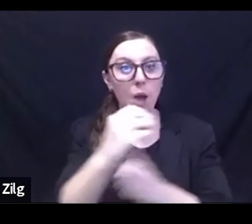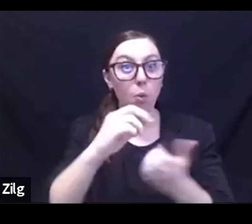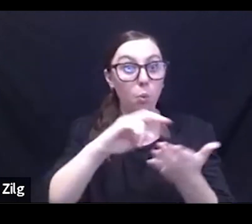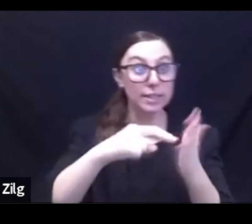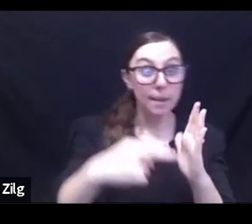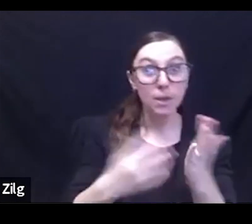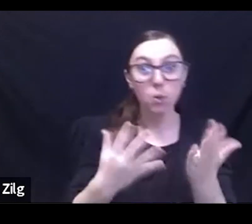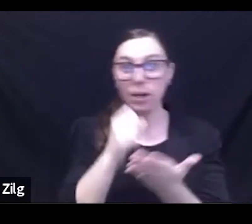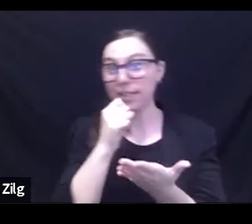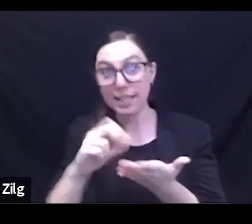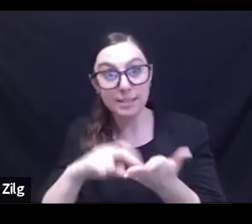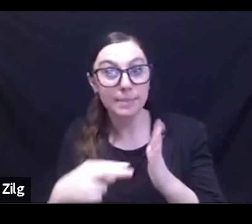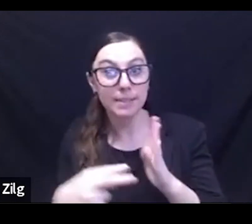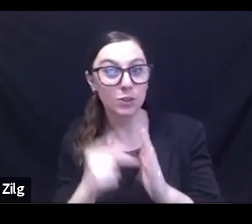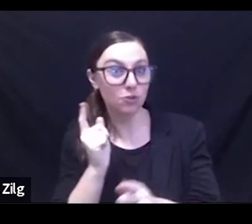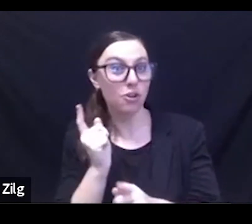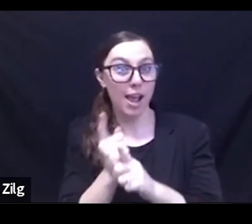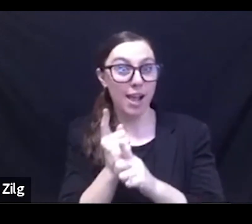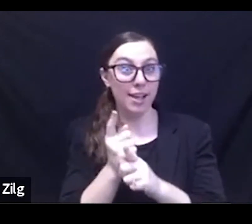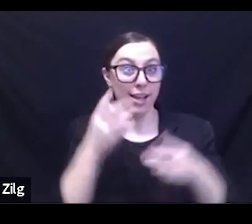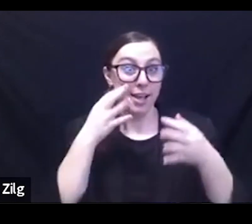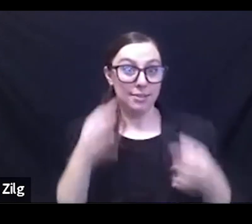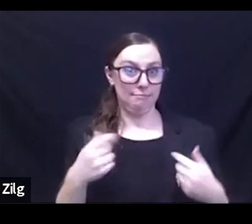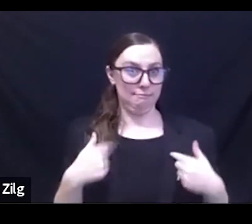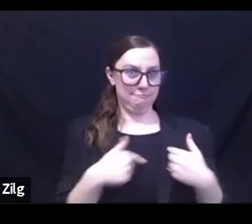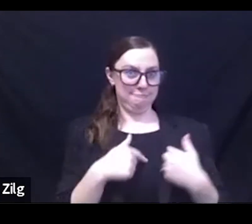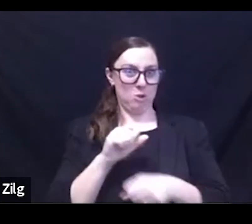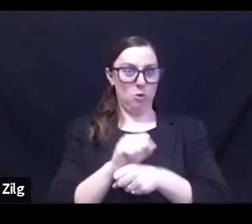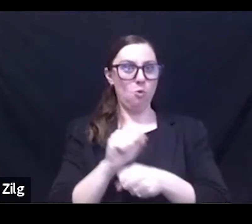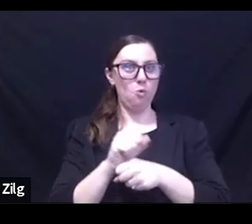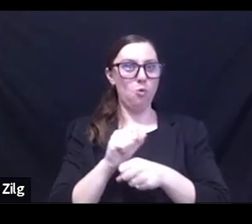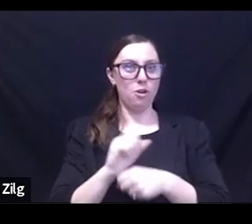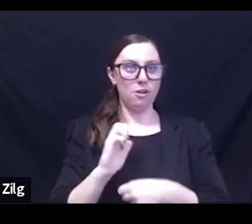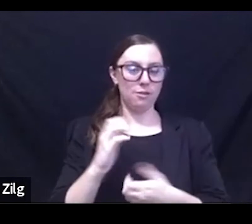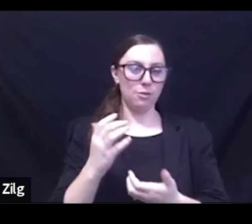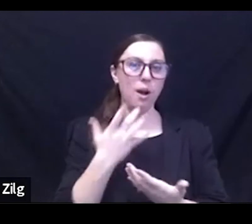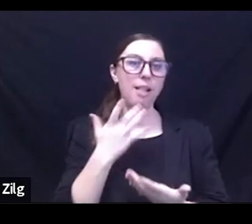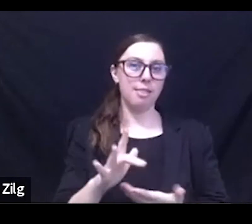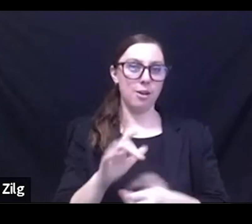mean, right? I mean, certainly those of us who work, are privileged